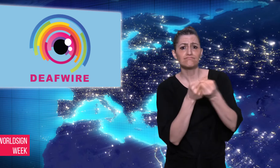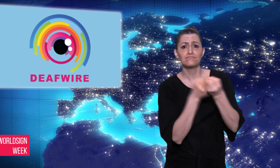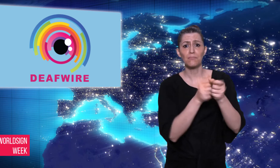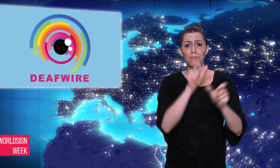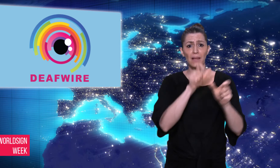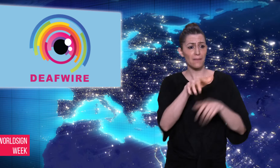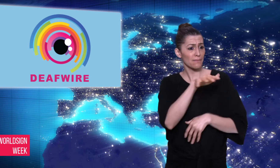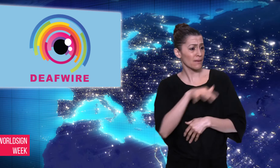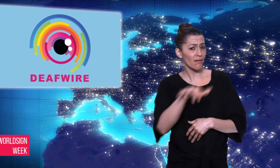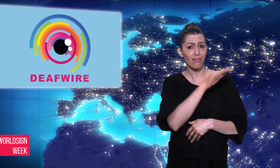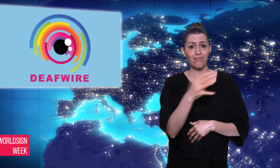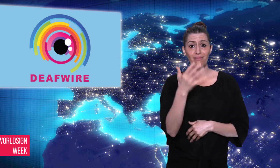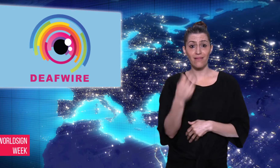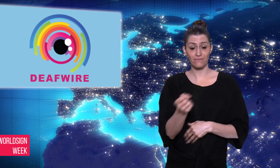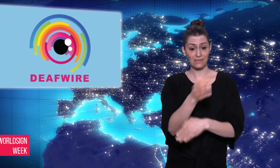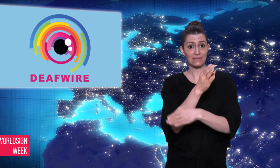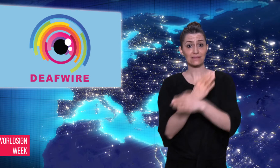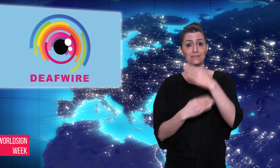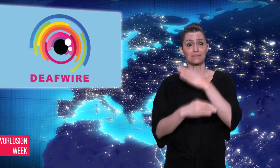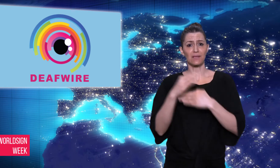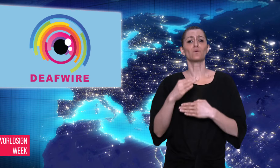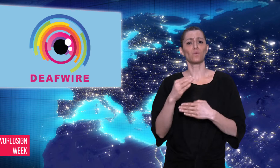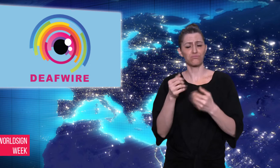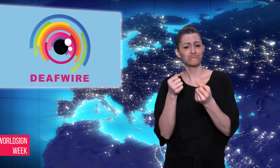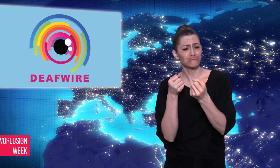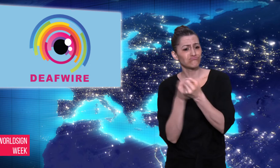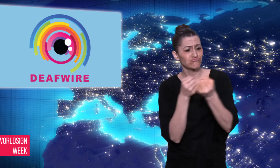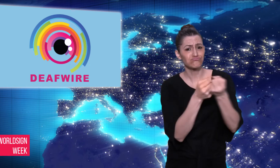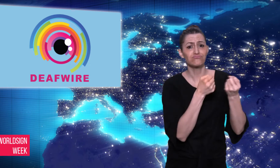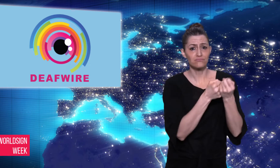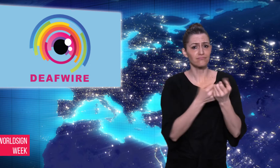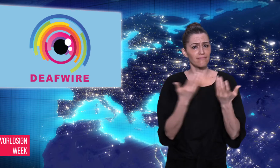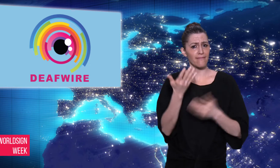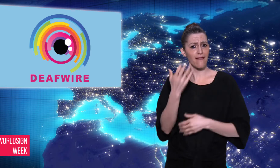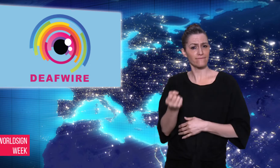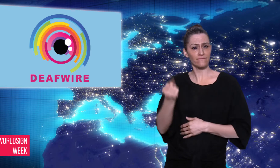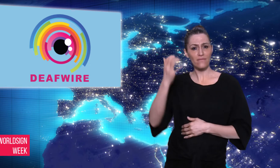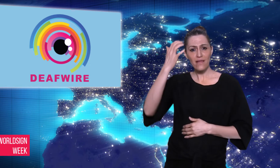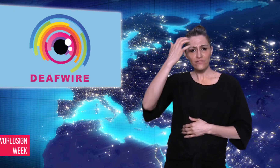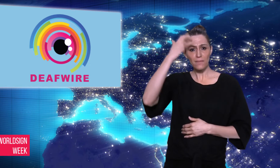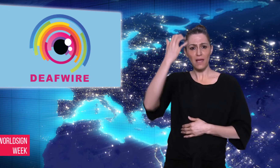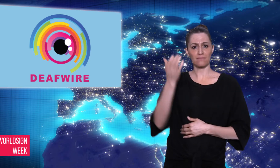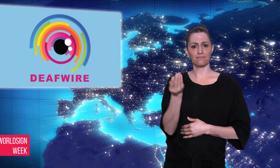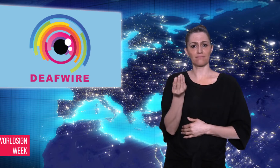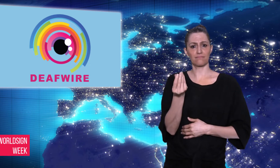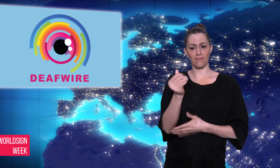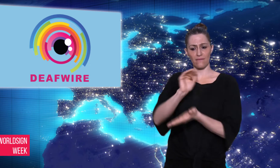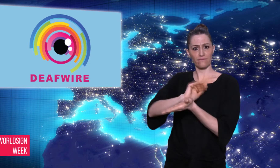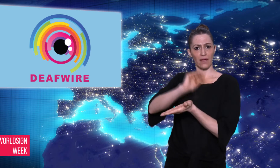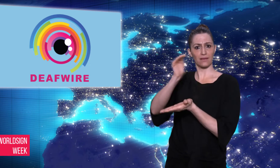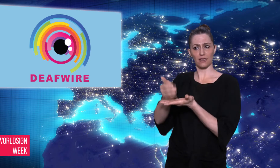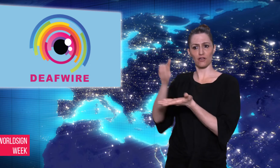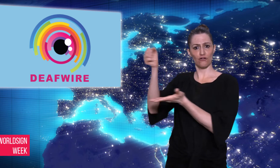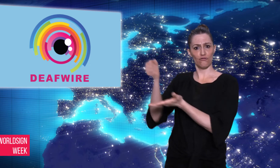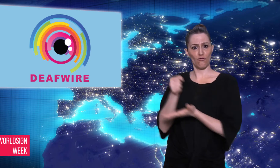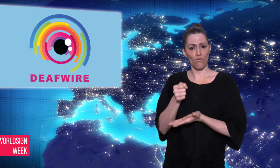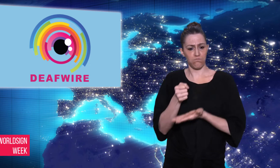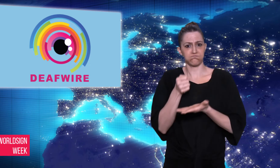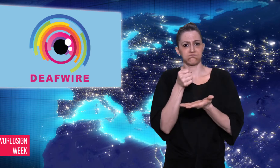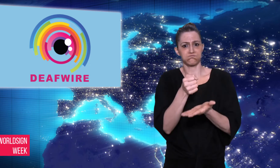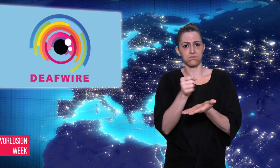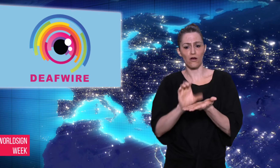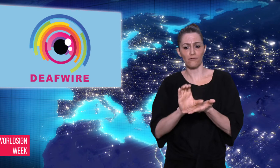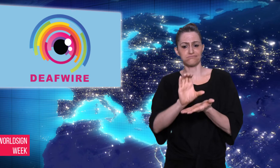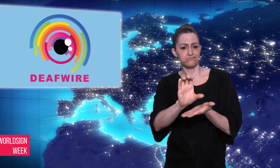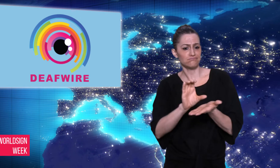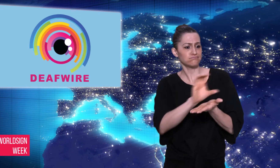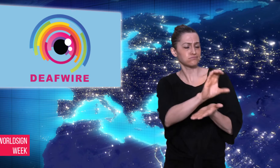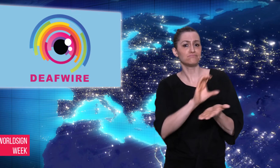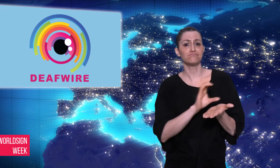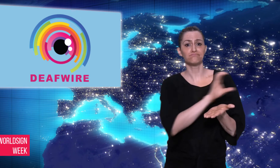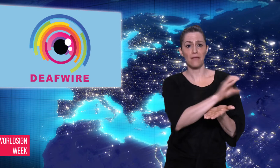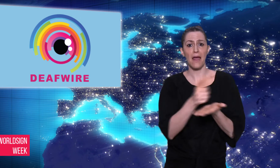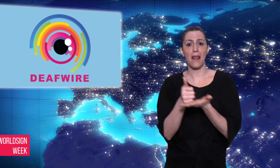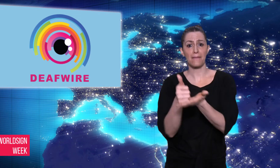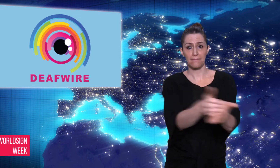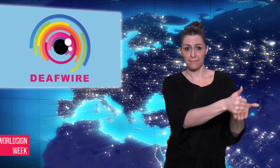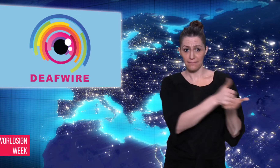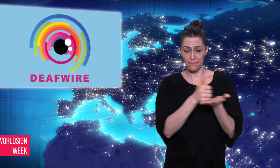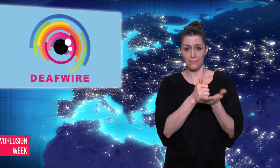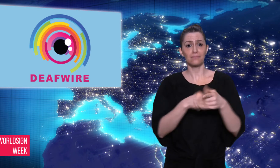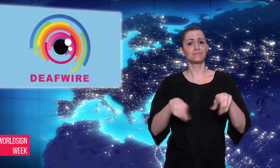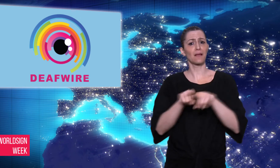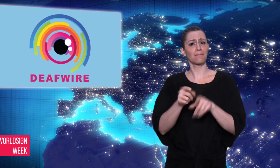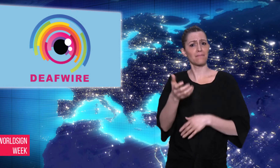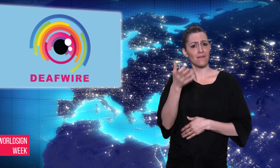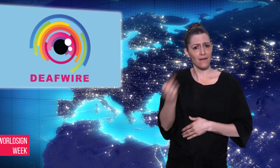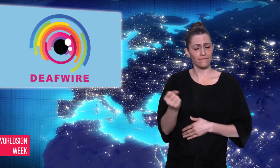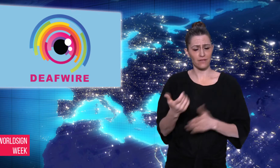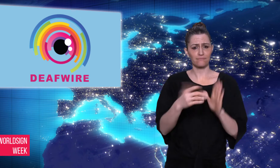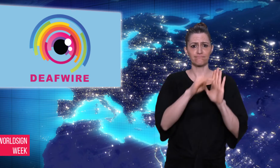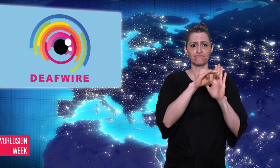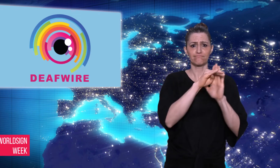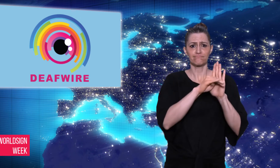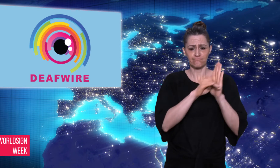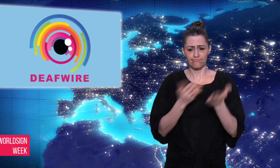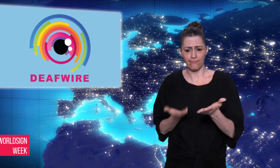post. The President claimed that he supported people with